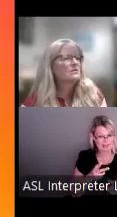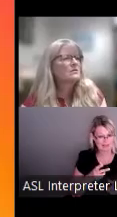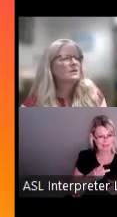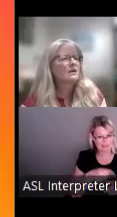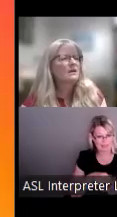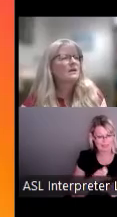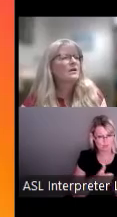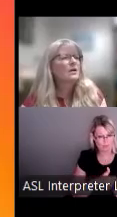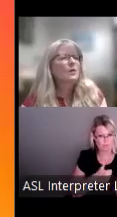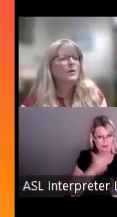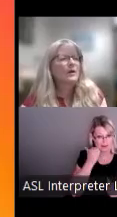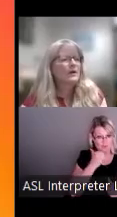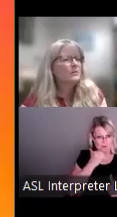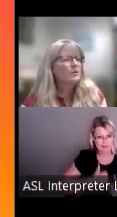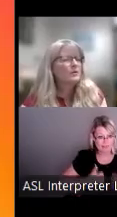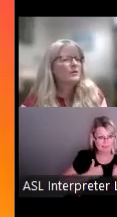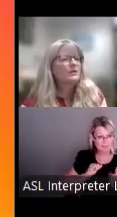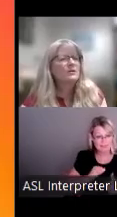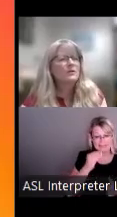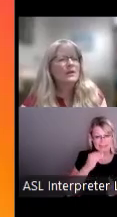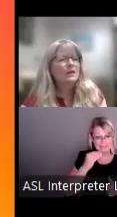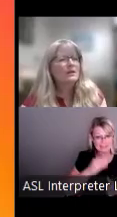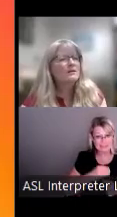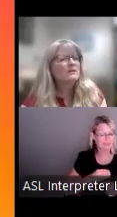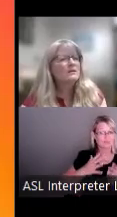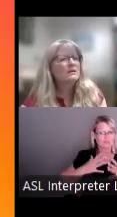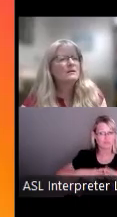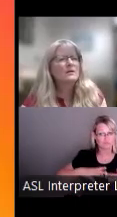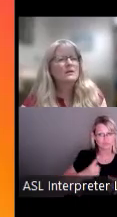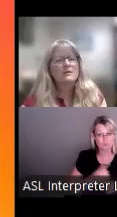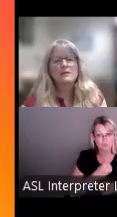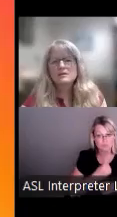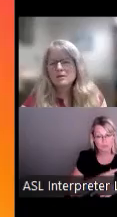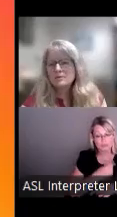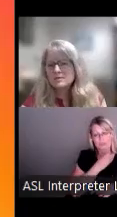So, eating, wearing appropriate clothing, are they terrible